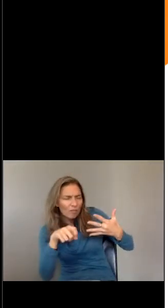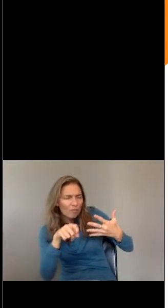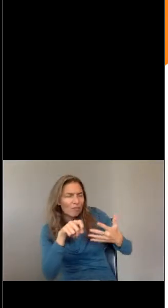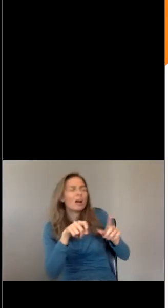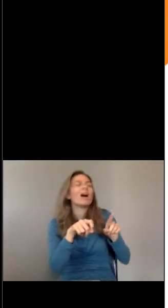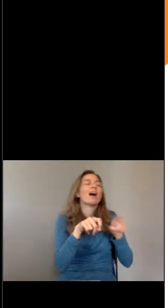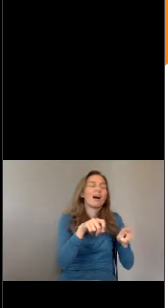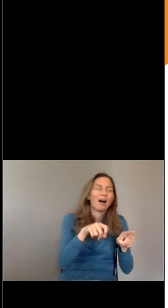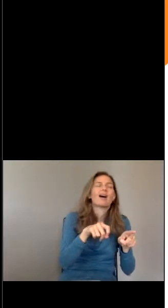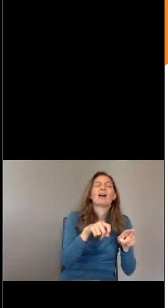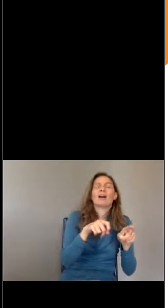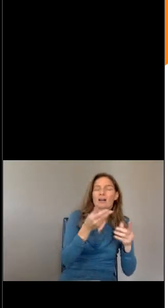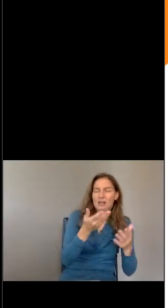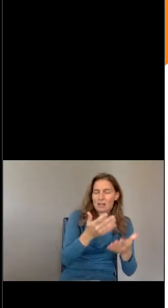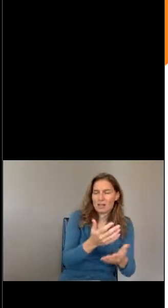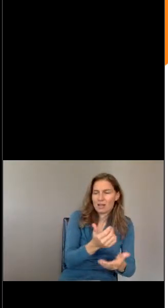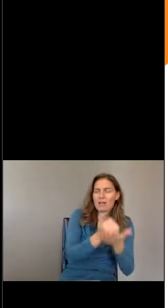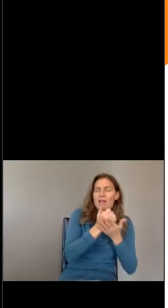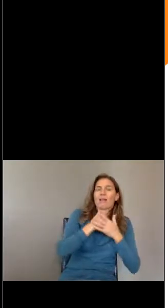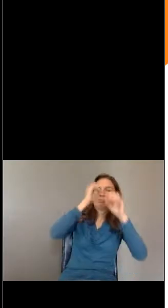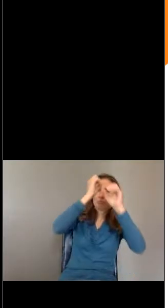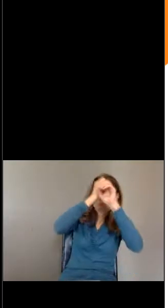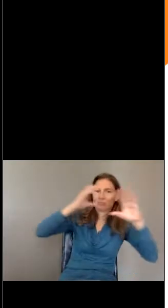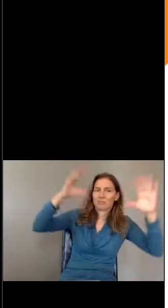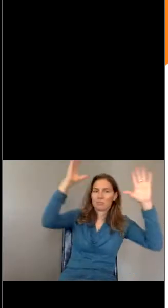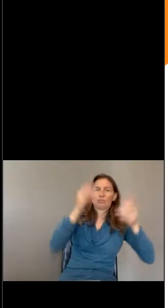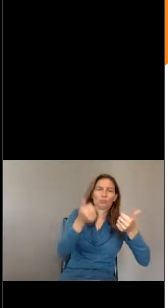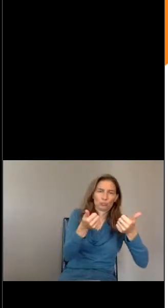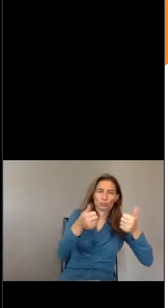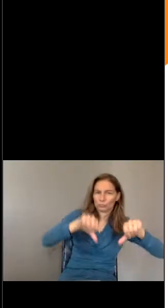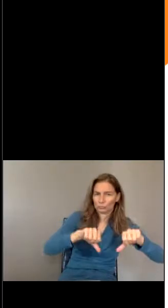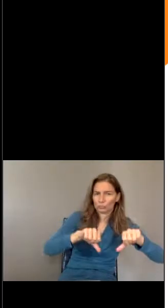One of the major focuses of the evidence and research